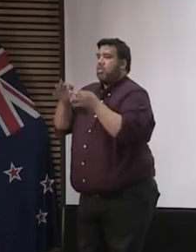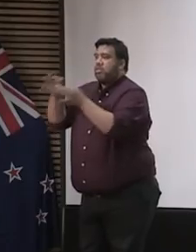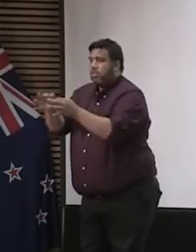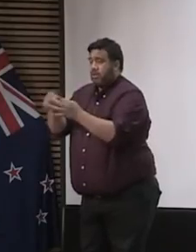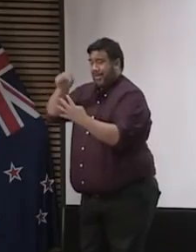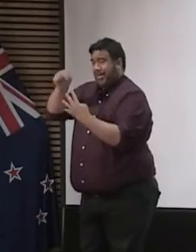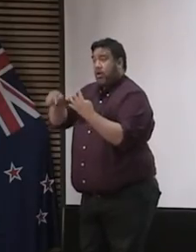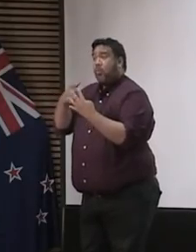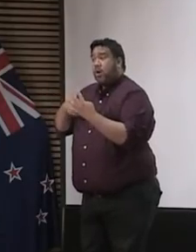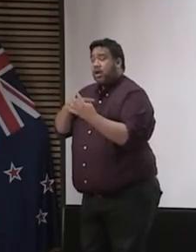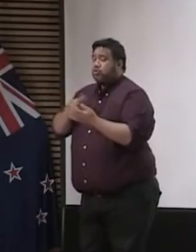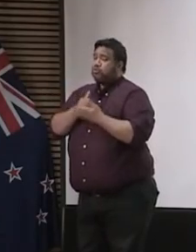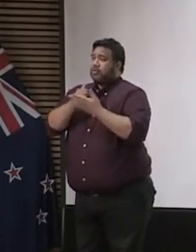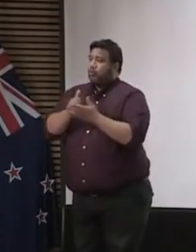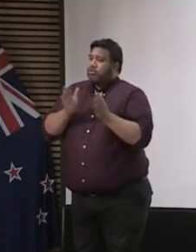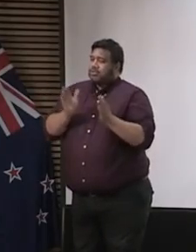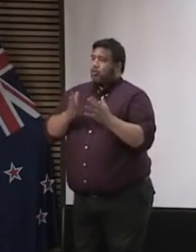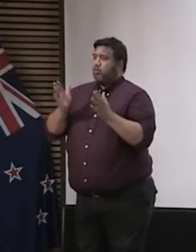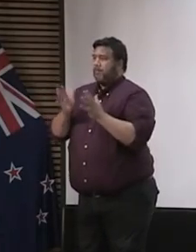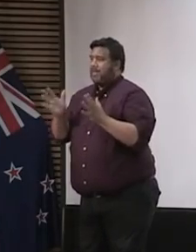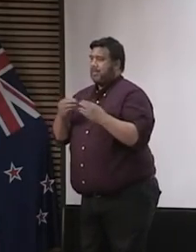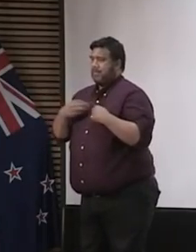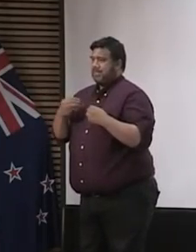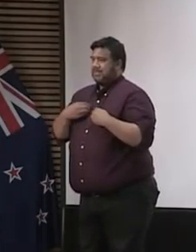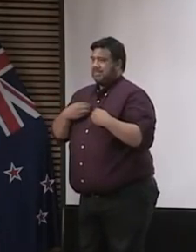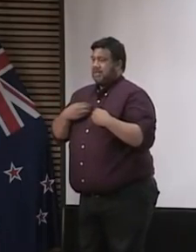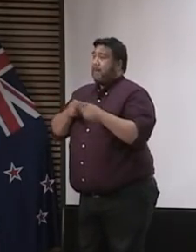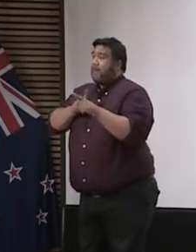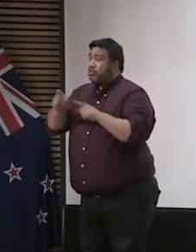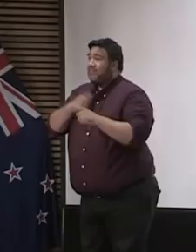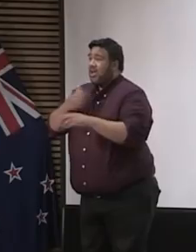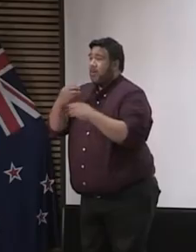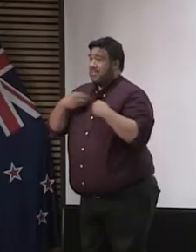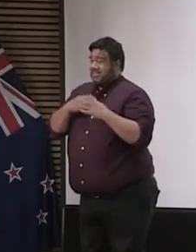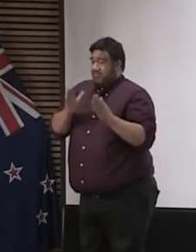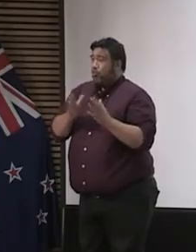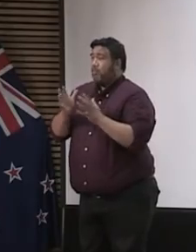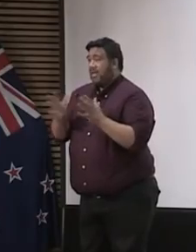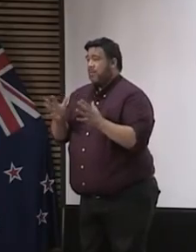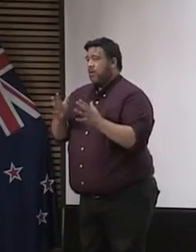acountry of small and mediumsized enterprises so it hasdriven much of our decisionmaking. In terms of both DeborahRussell and Willie Jackson'scomments respectfully, do youagree